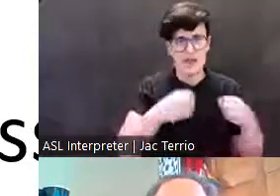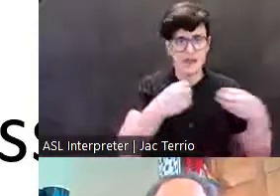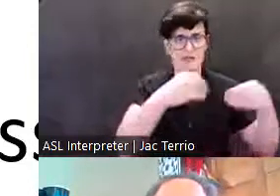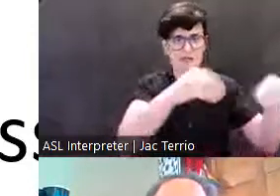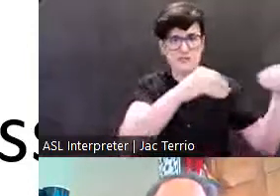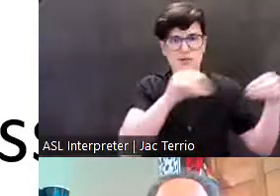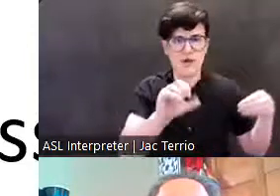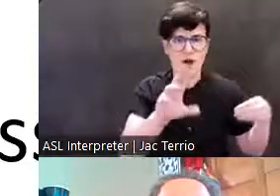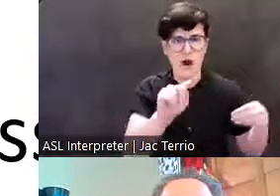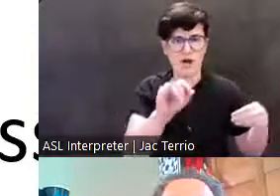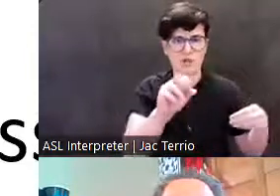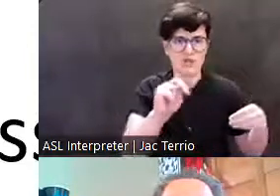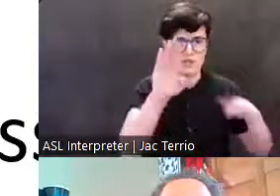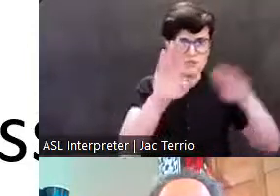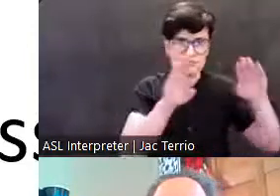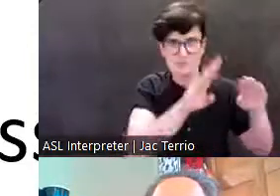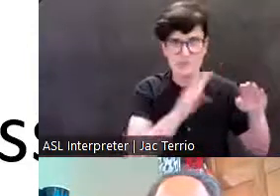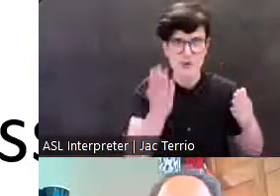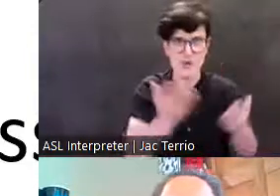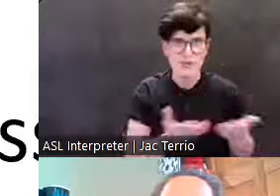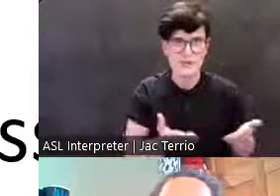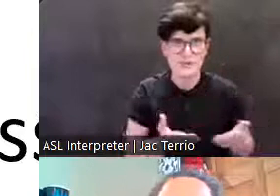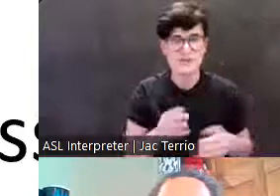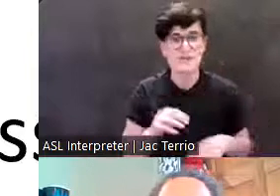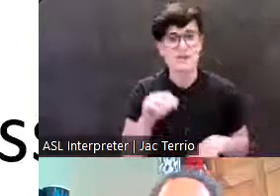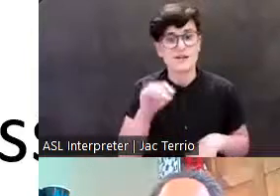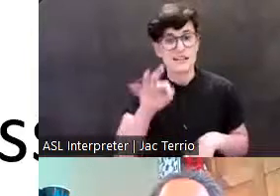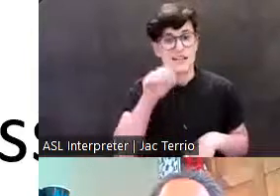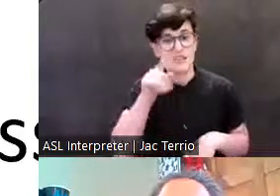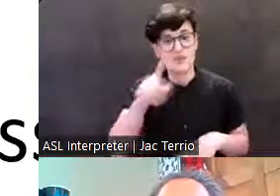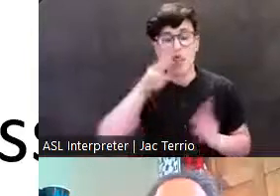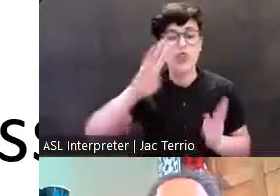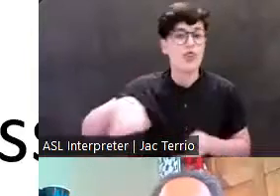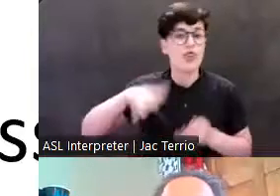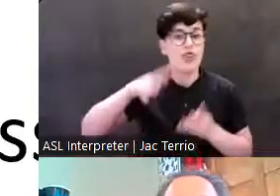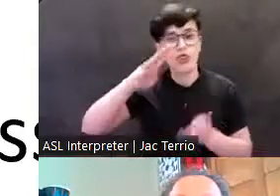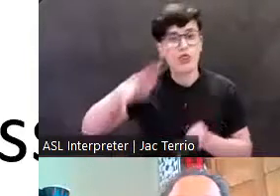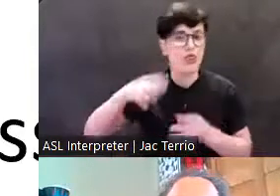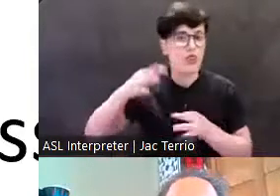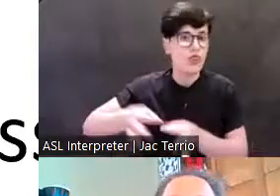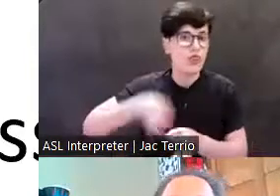But if you don't respond to any of the papers that you get, it could take as little as a